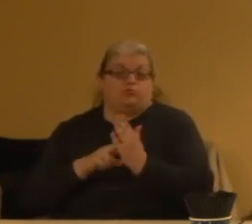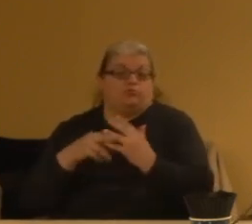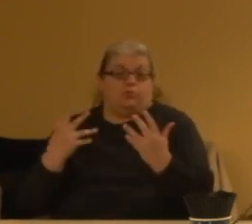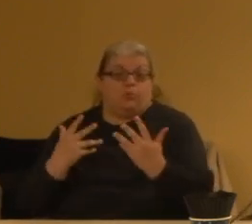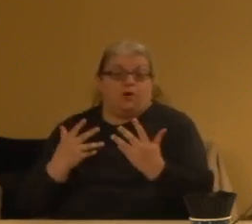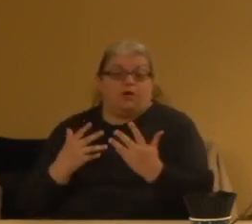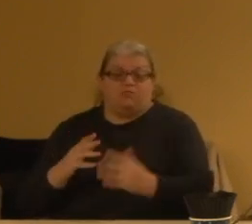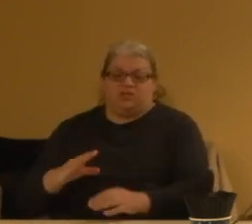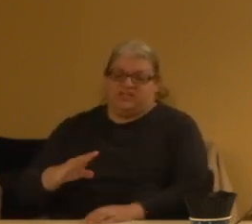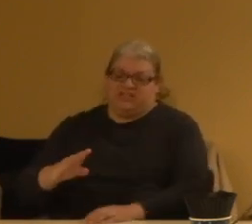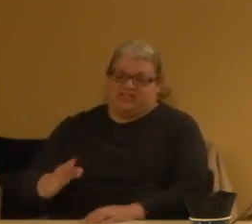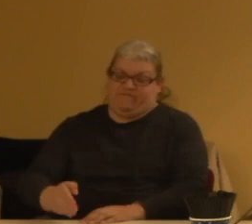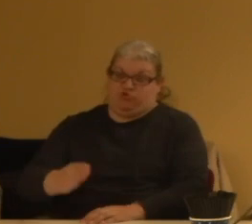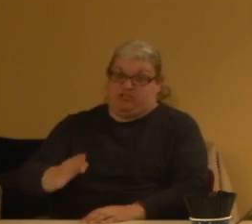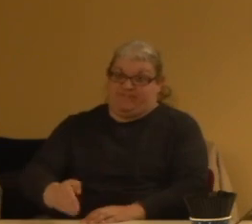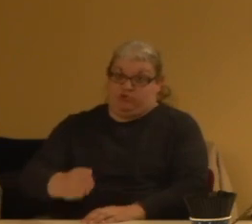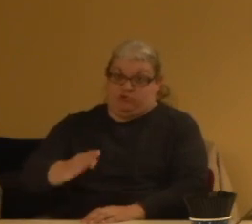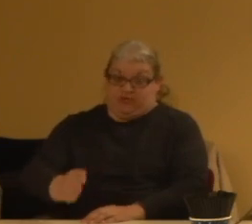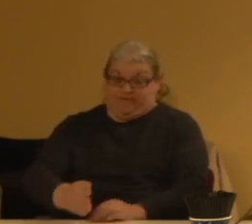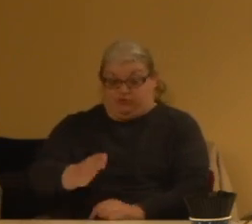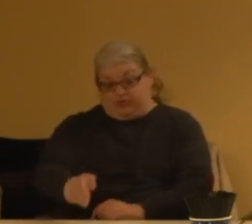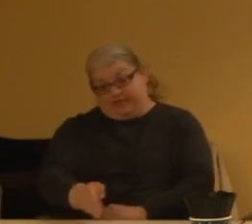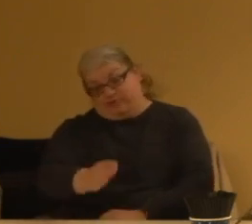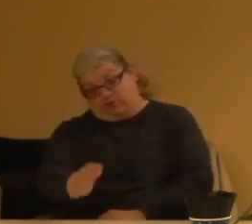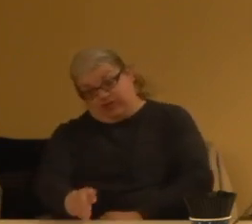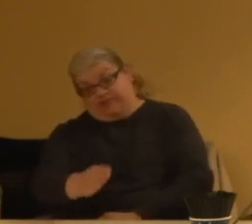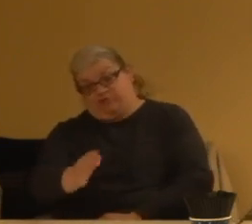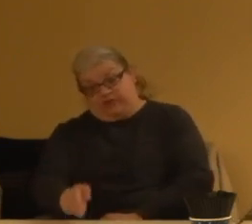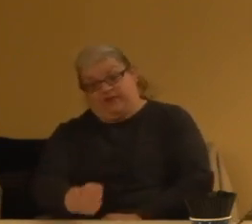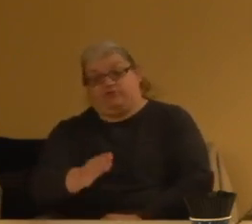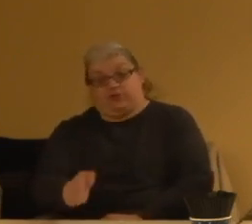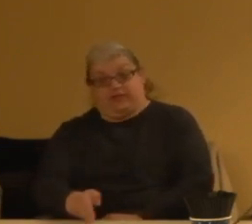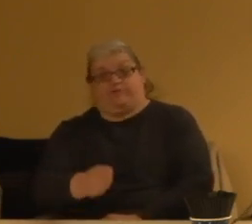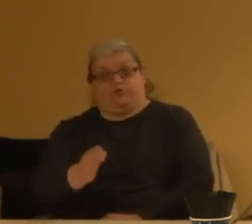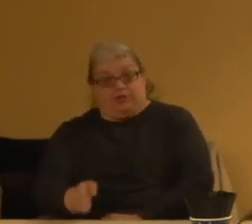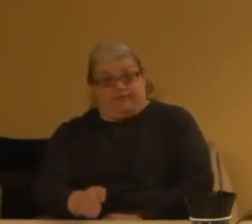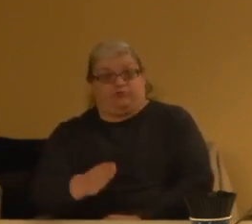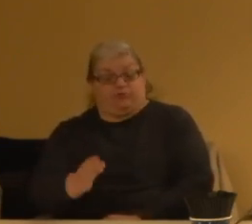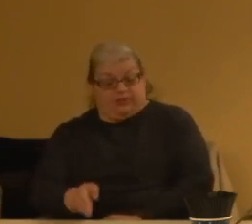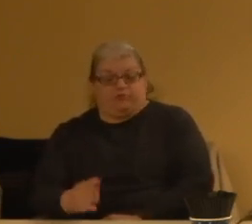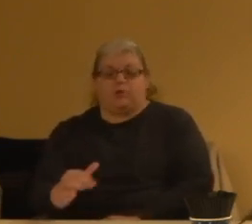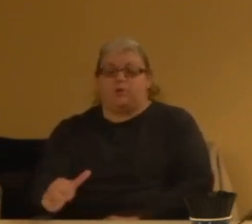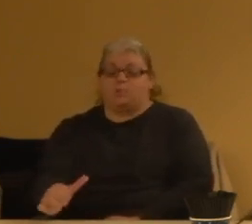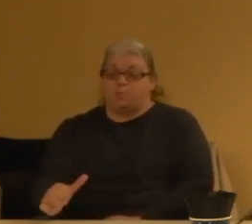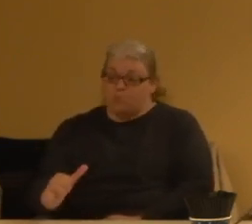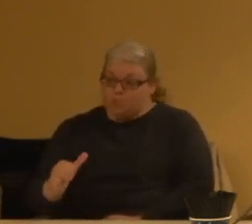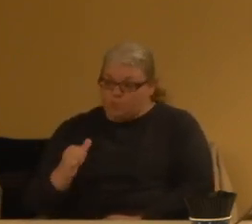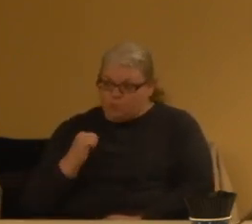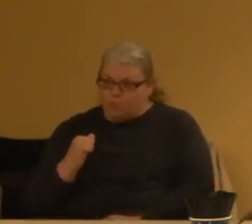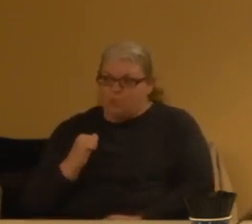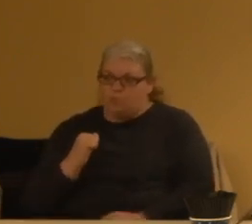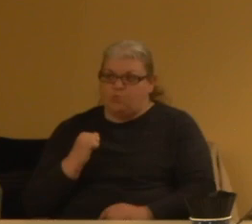like you could rip my nails out, I won't do do it. I won't give a playwright a note on the behalf of the